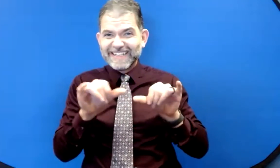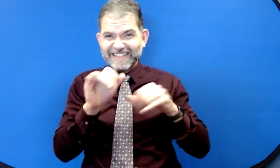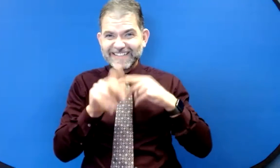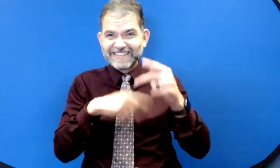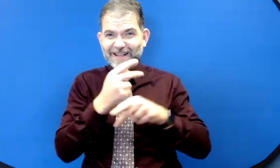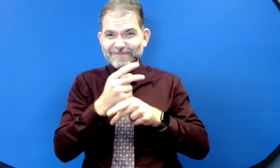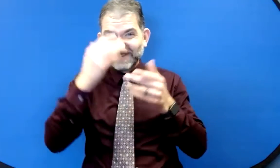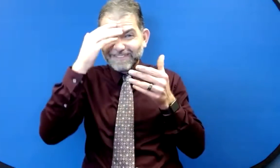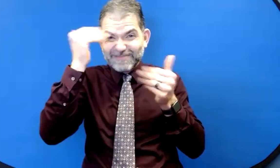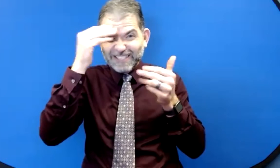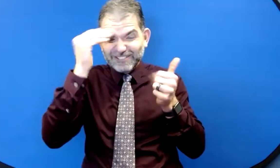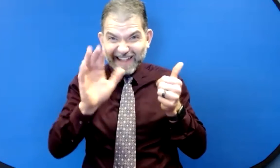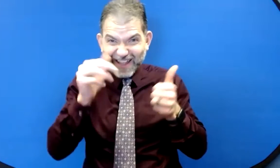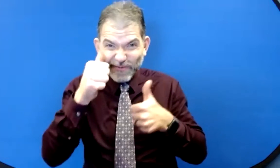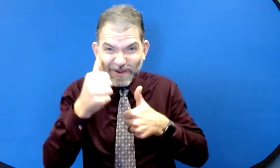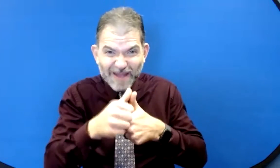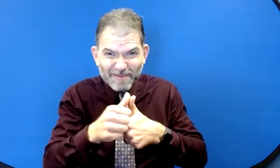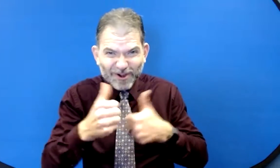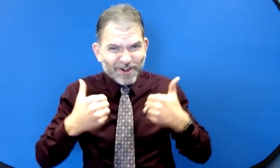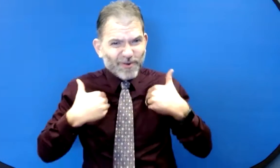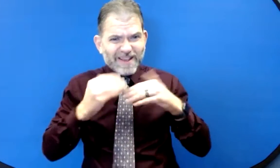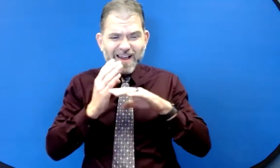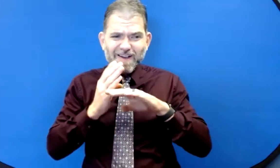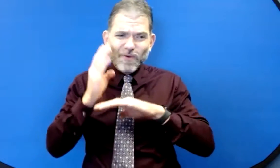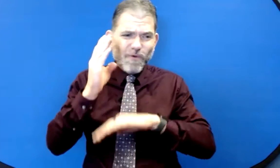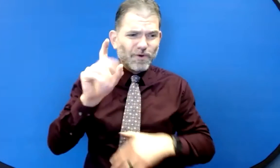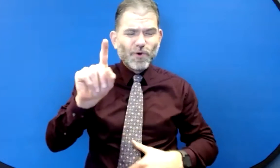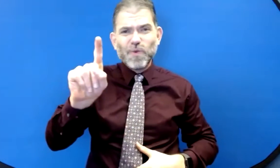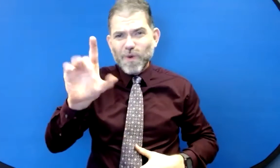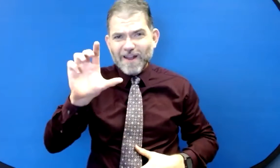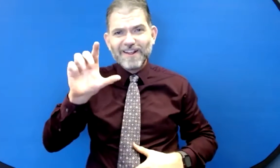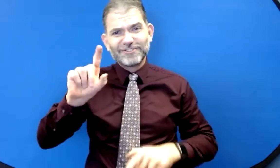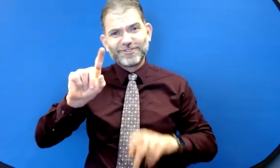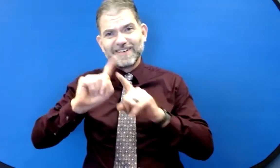ASL Interpreter: So those are the 4 most common types of dementia. ASL Interpreter: But again.